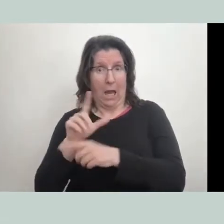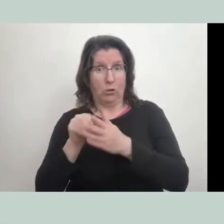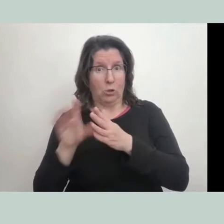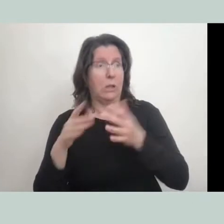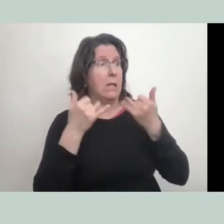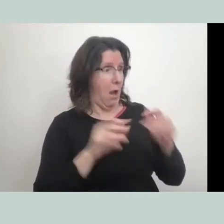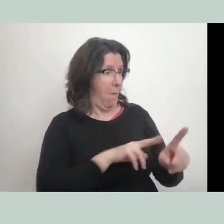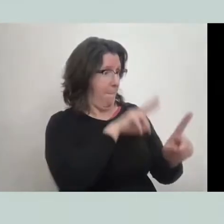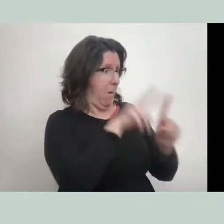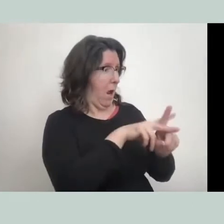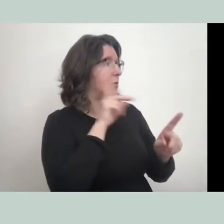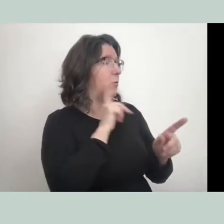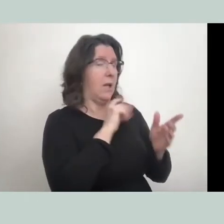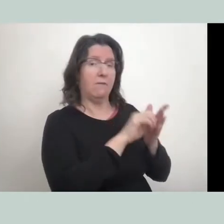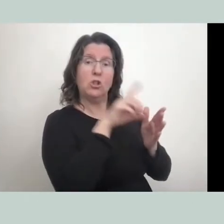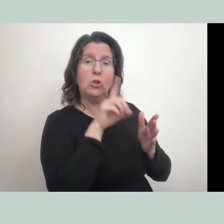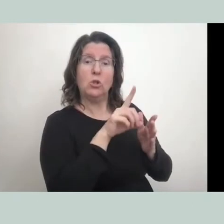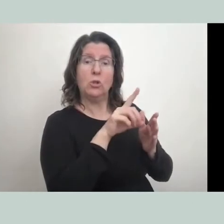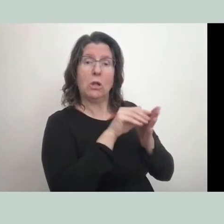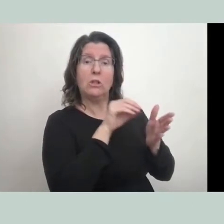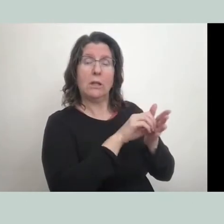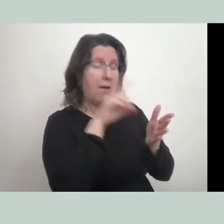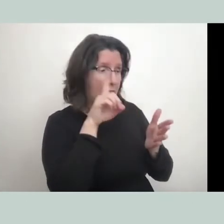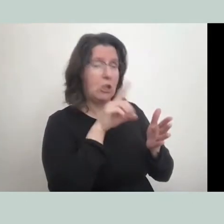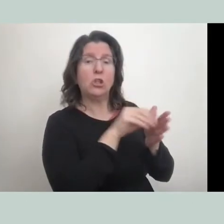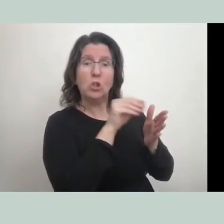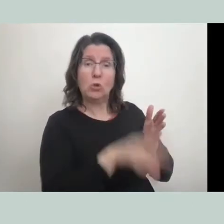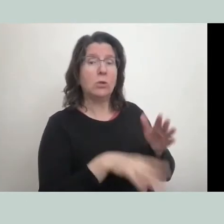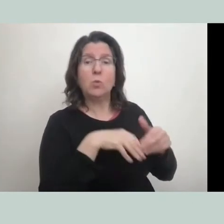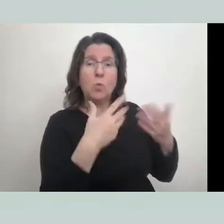The next strategy I want to talk about that has worked well with